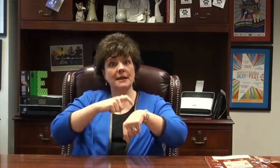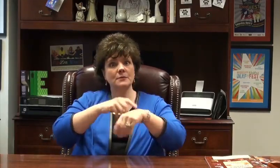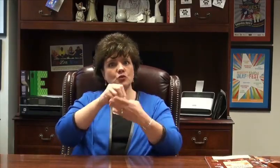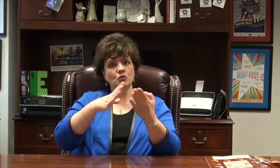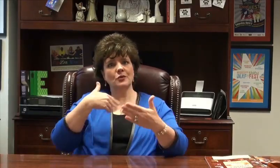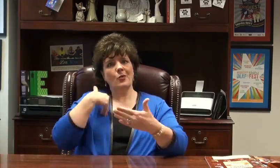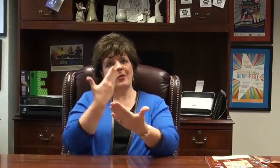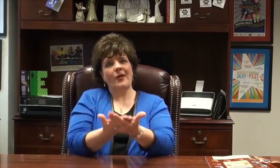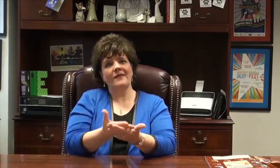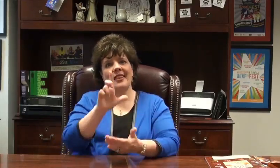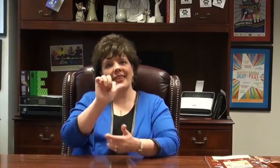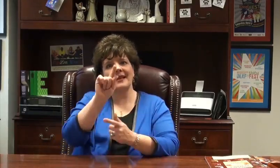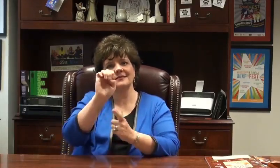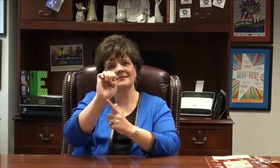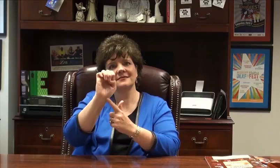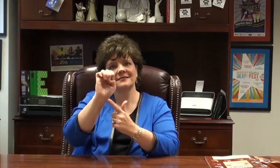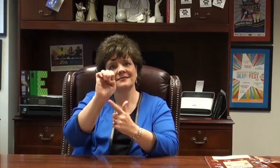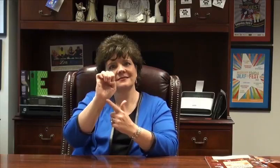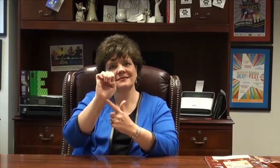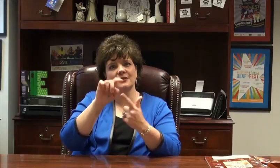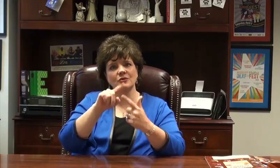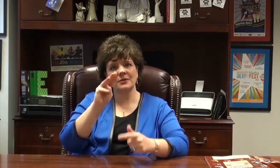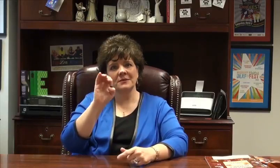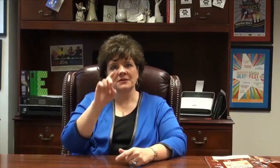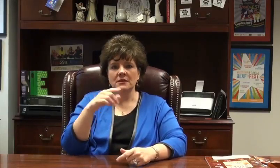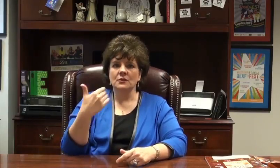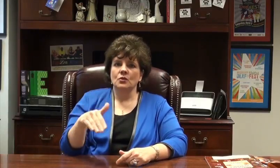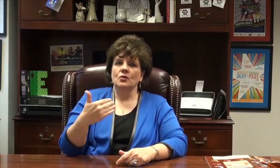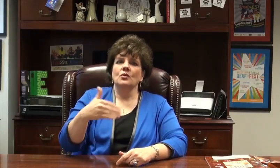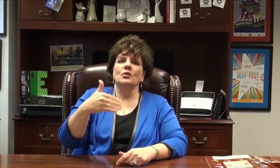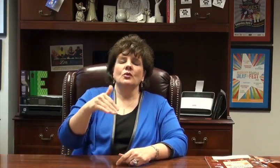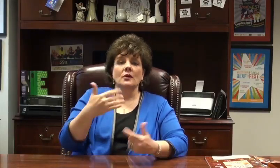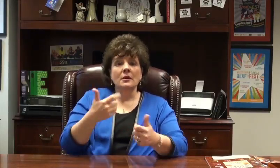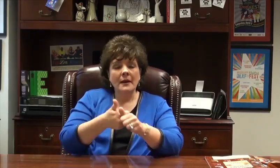often students come to us late in their academic career.